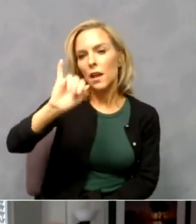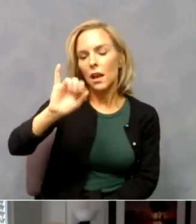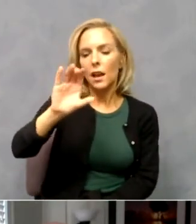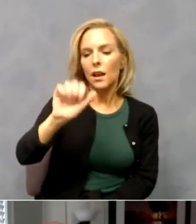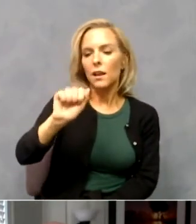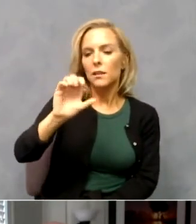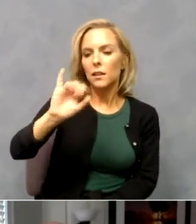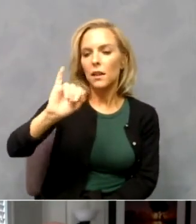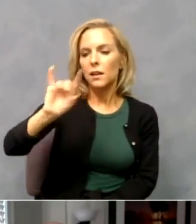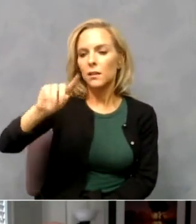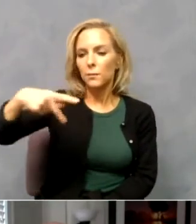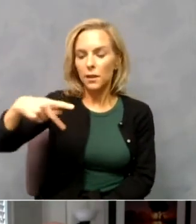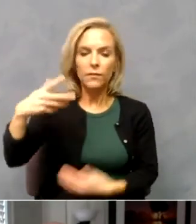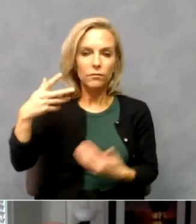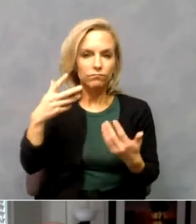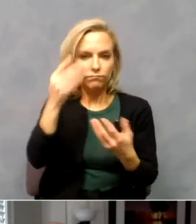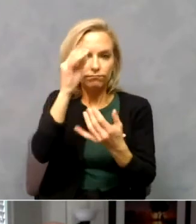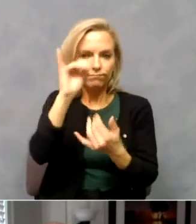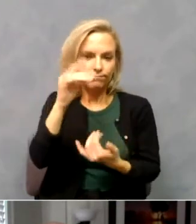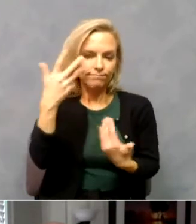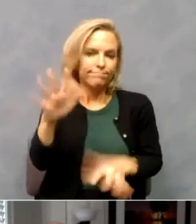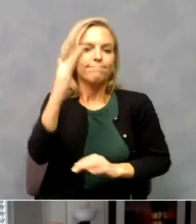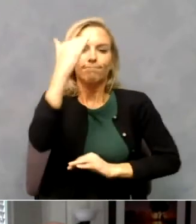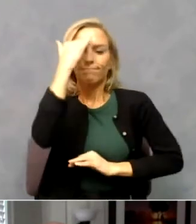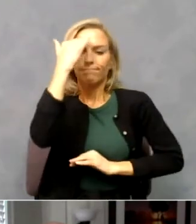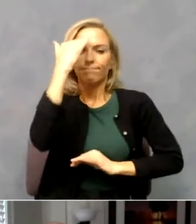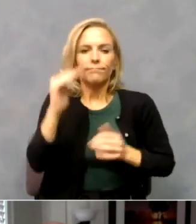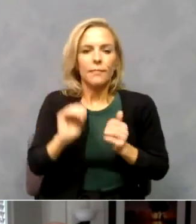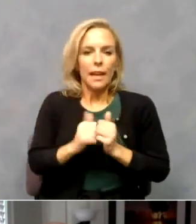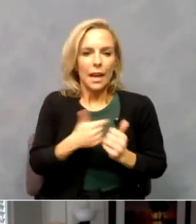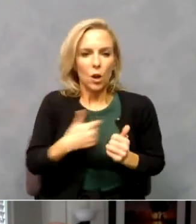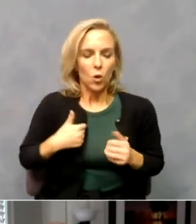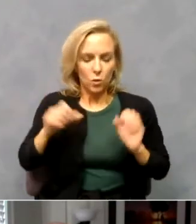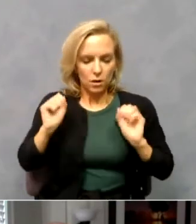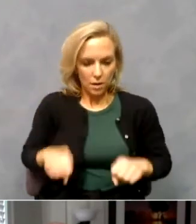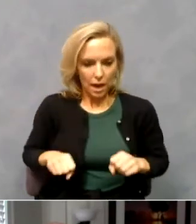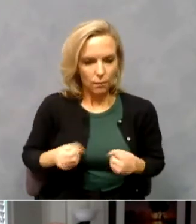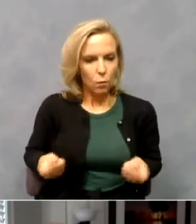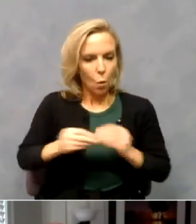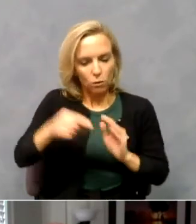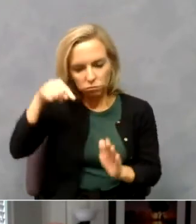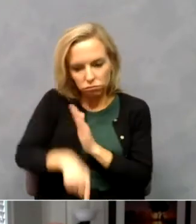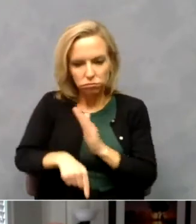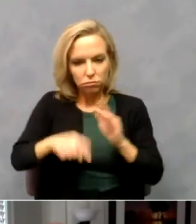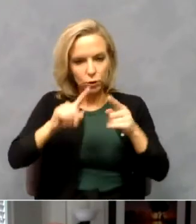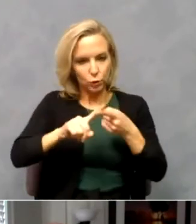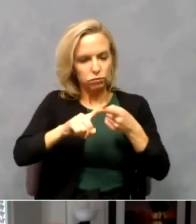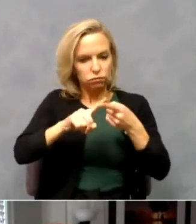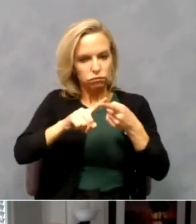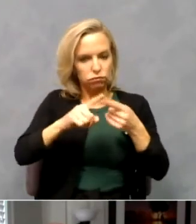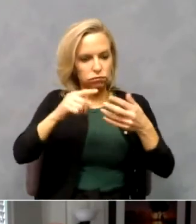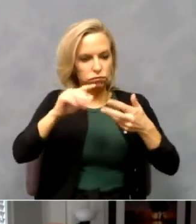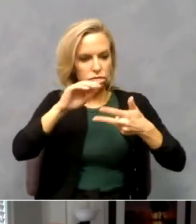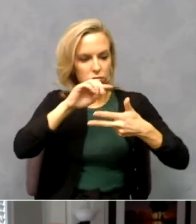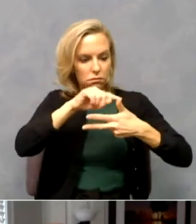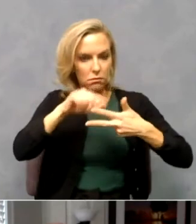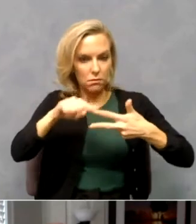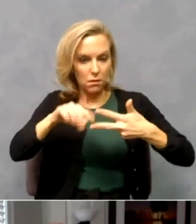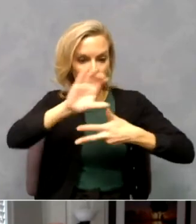inevitably be a need to make further sub prioritization, and that was part of their dialogue. I listened to their hearing when they did this on a Sunday